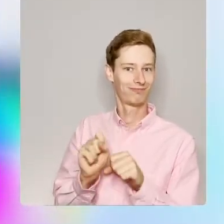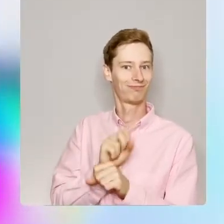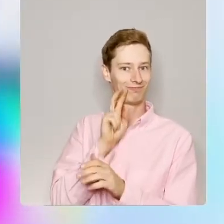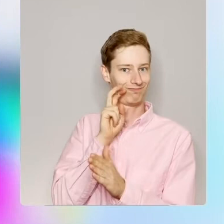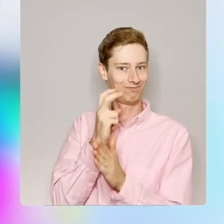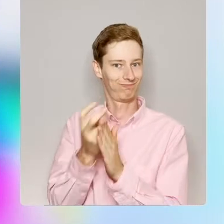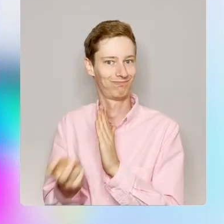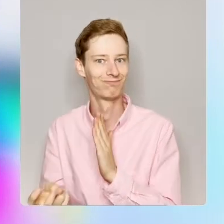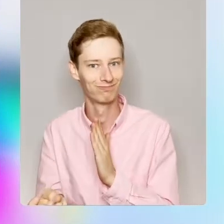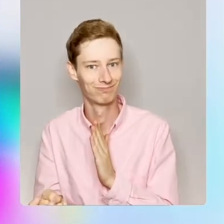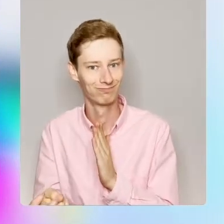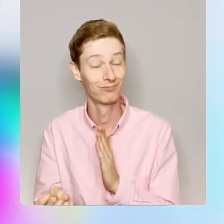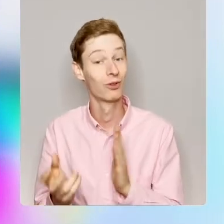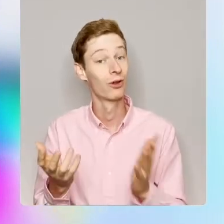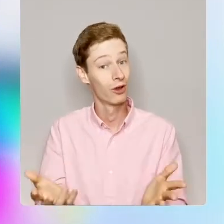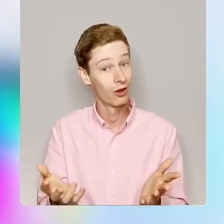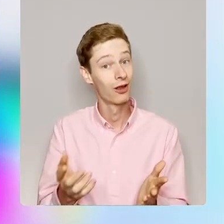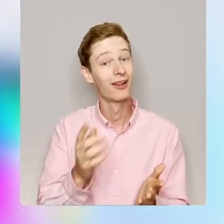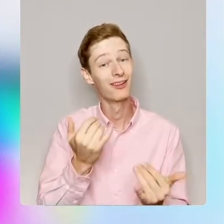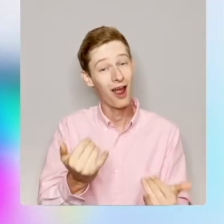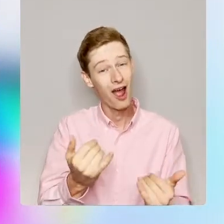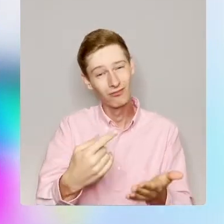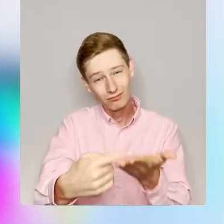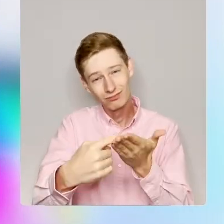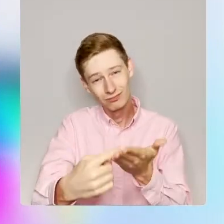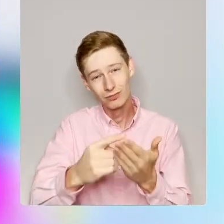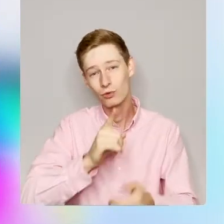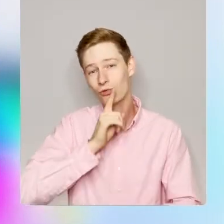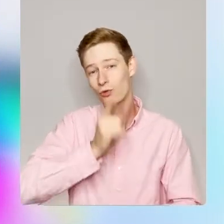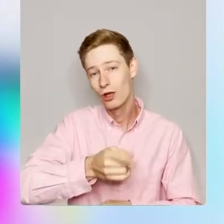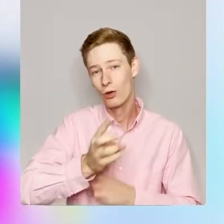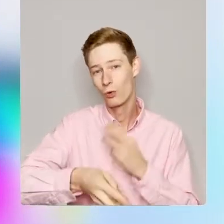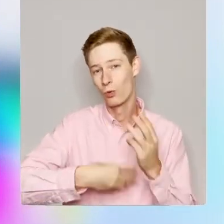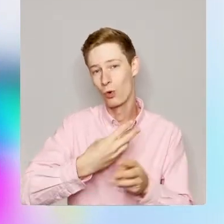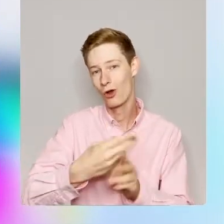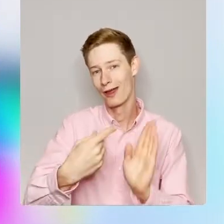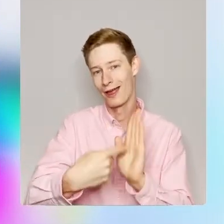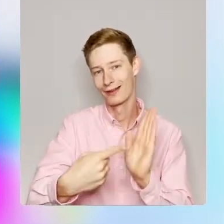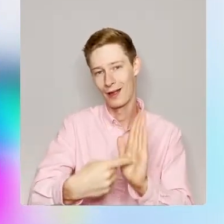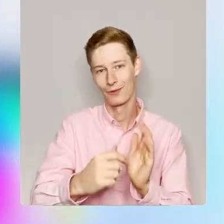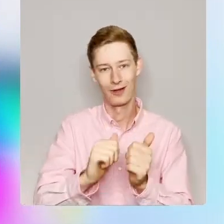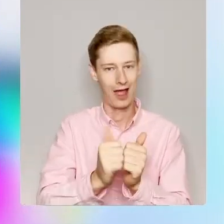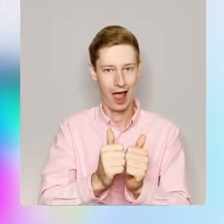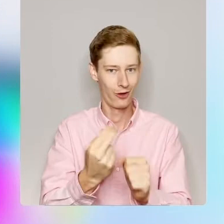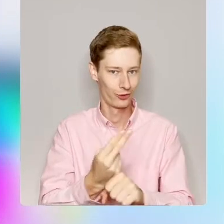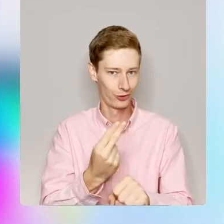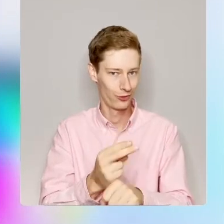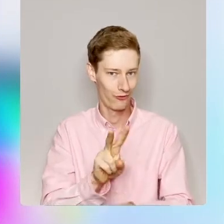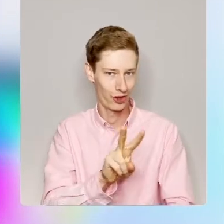With that in mind, to talk about some real world examples of how we use these features in our own VR experiences,